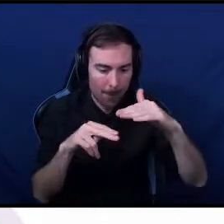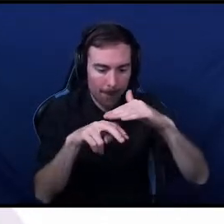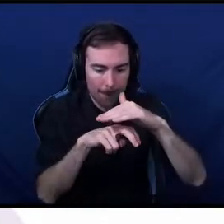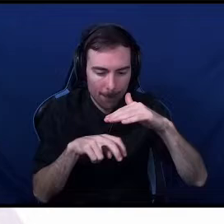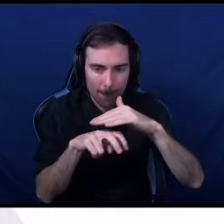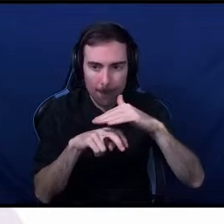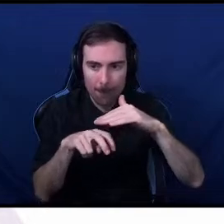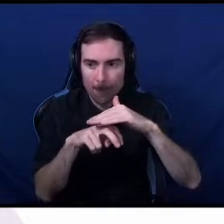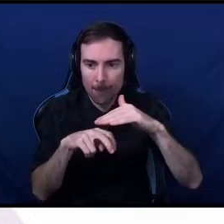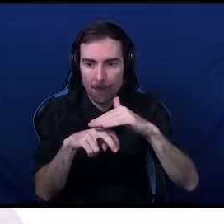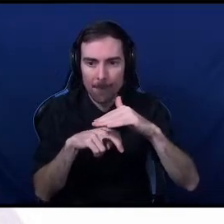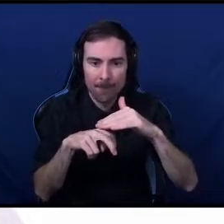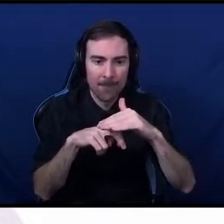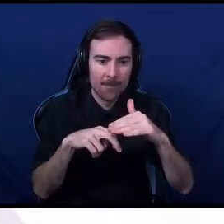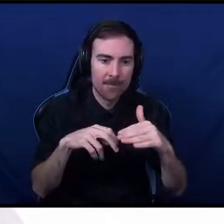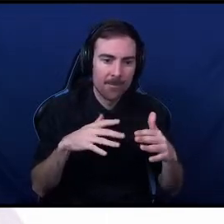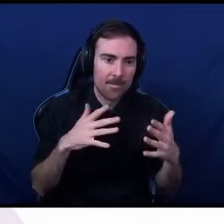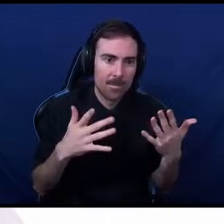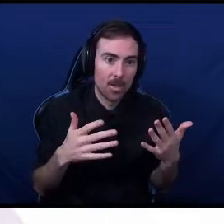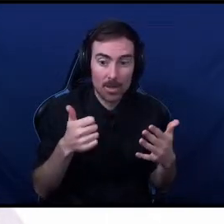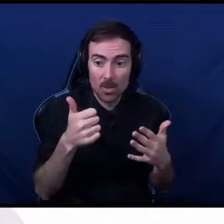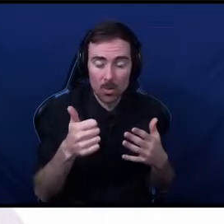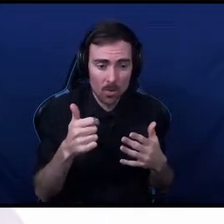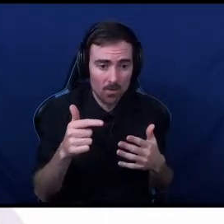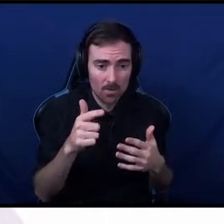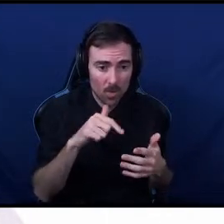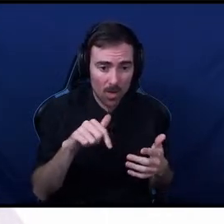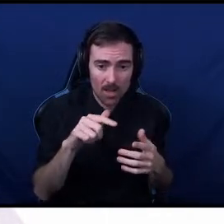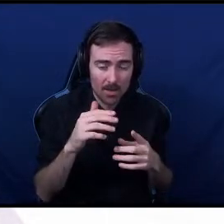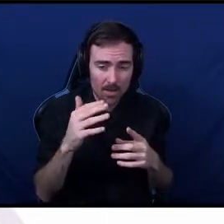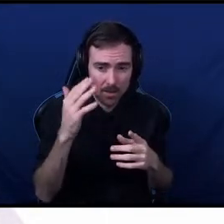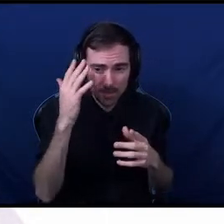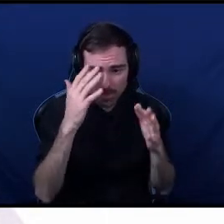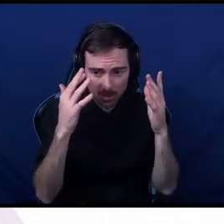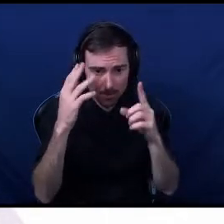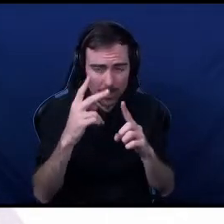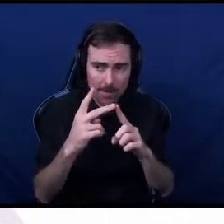almost be good for us to kind of reflect on what that experience is like.